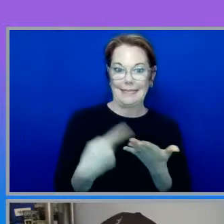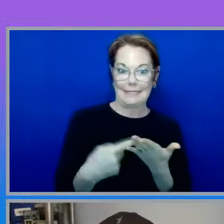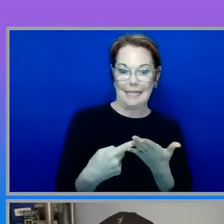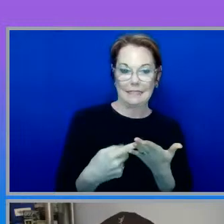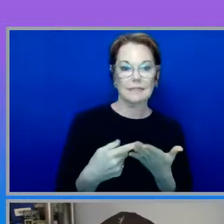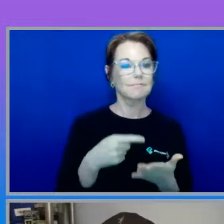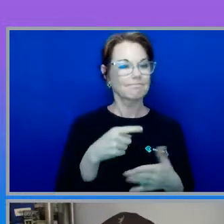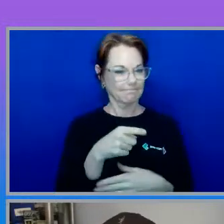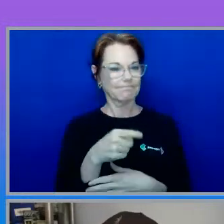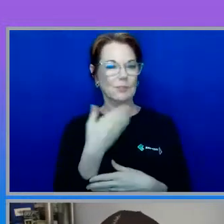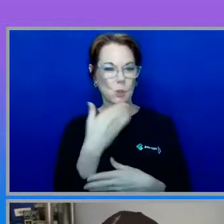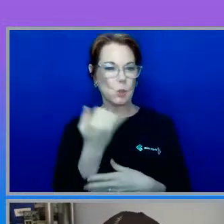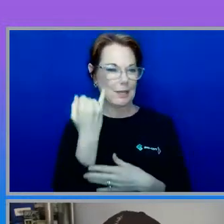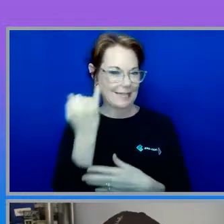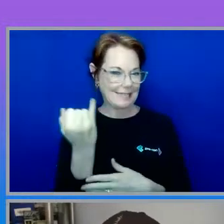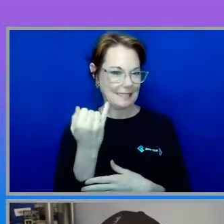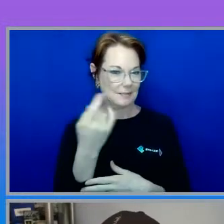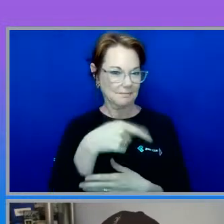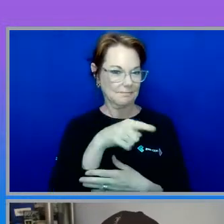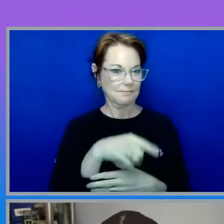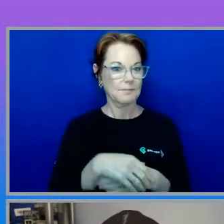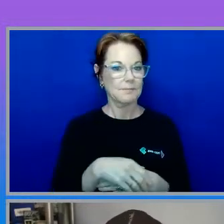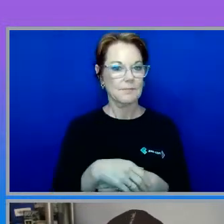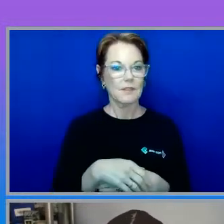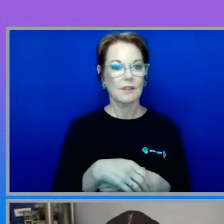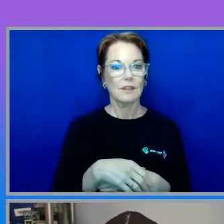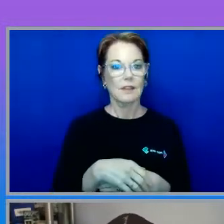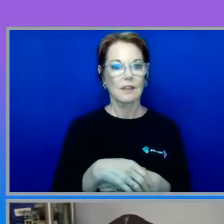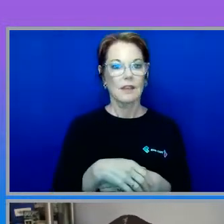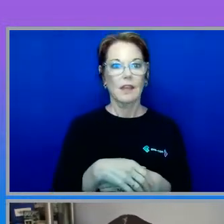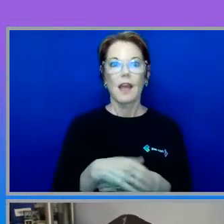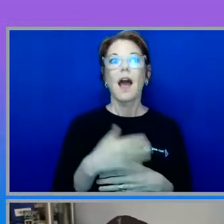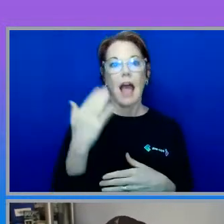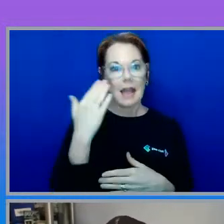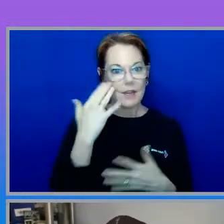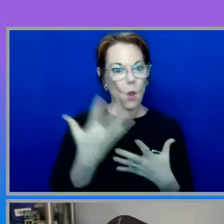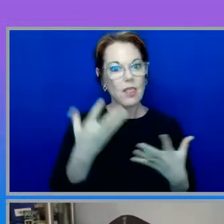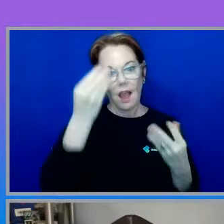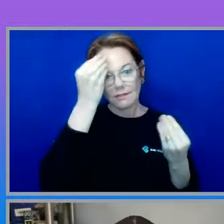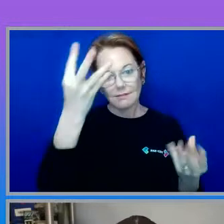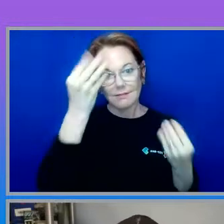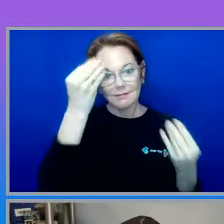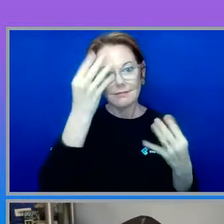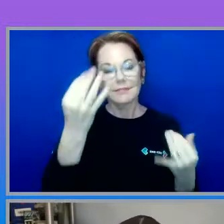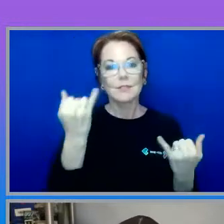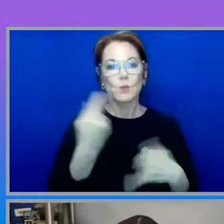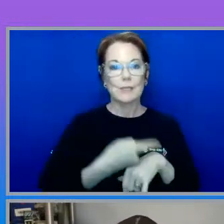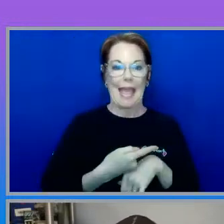really good idea. Okay, we've gone through a lot today, and I